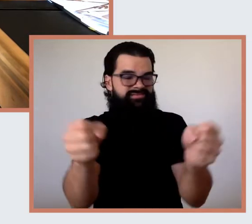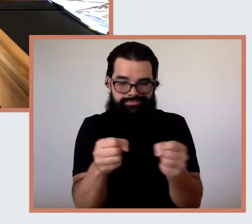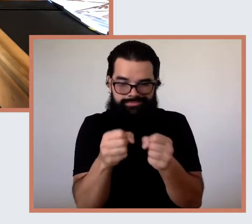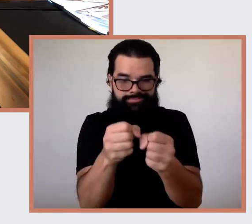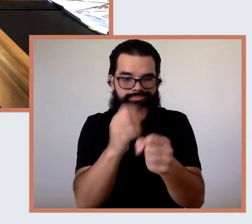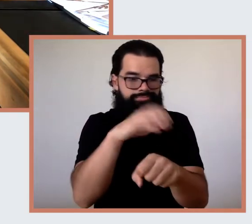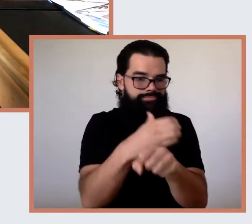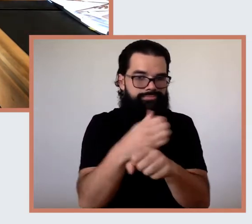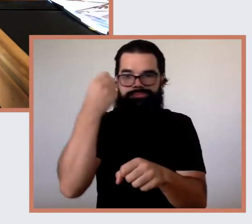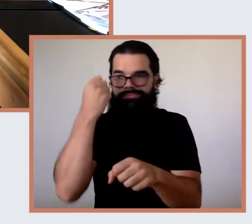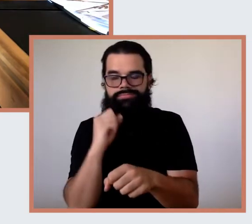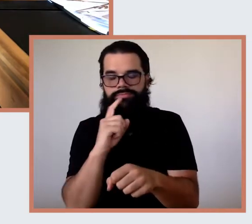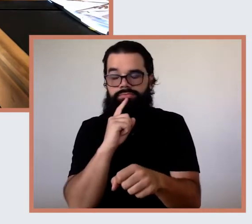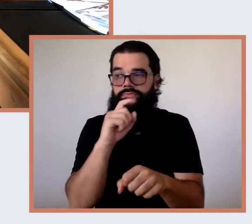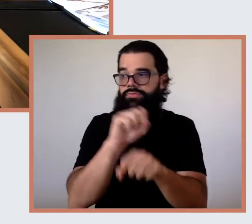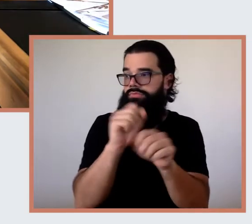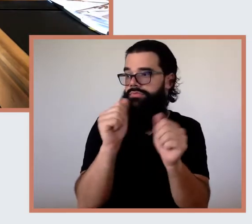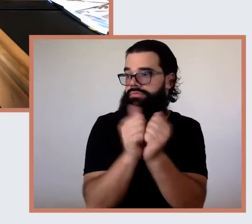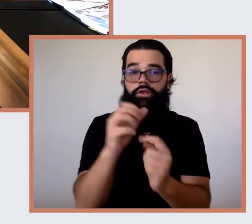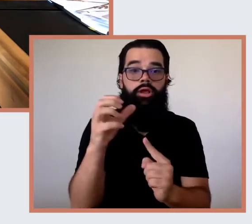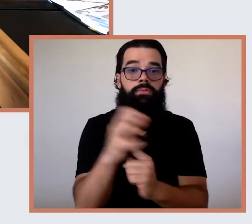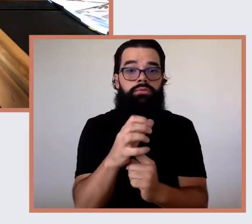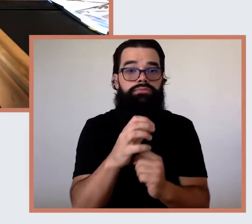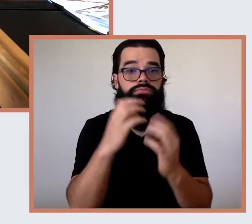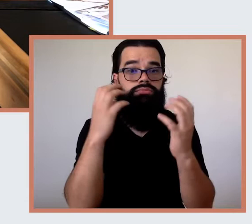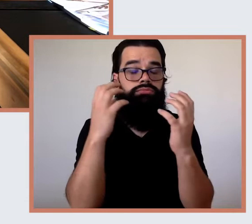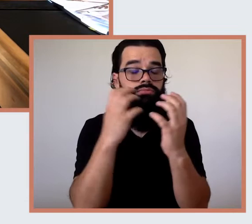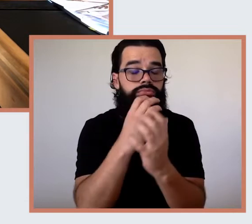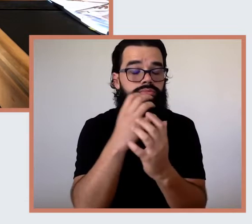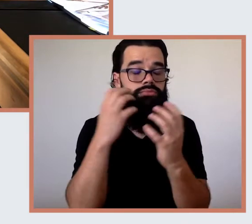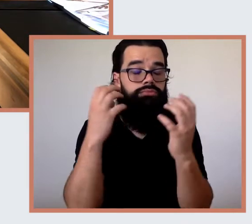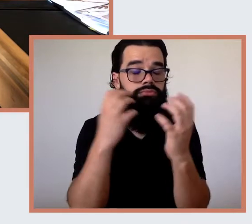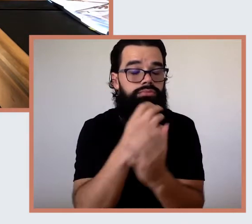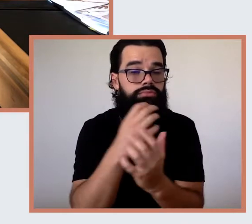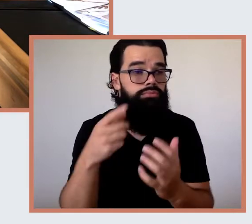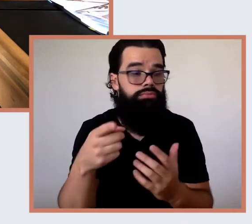and then watching the two of you work together on your podcasts, and here it's fascinating to me